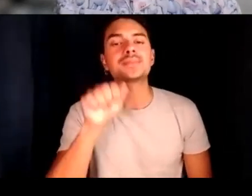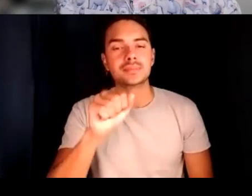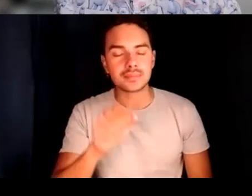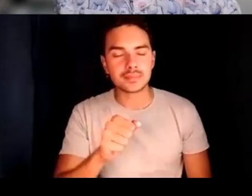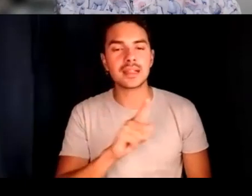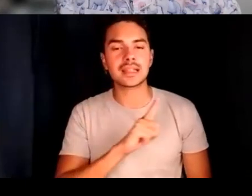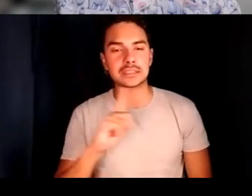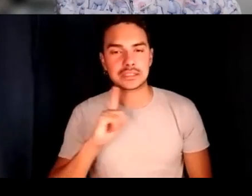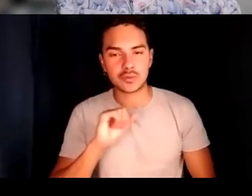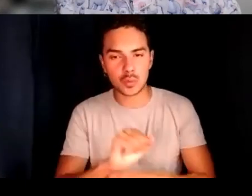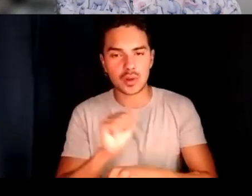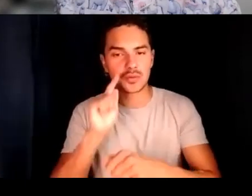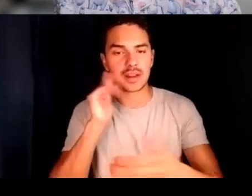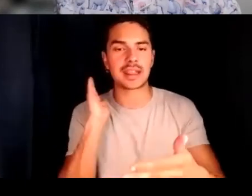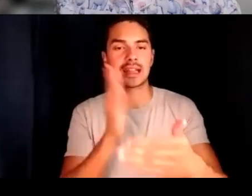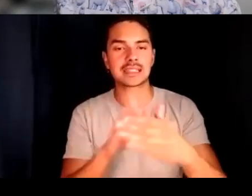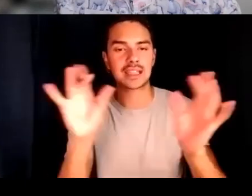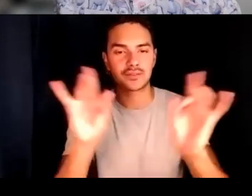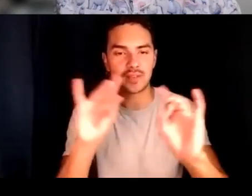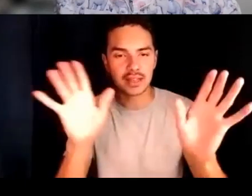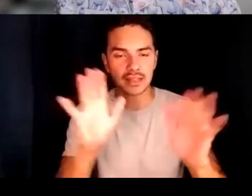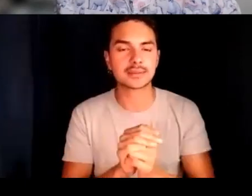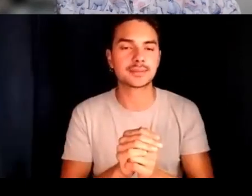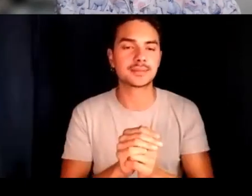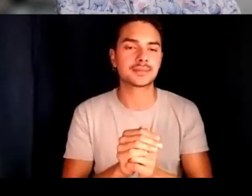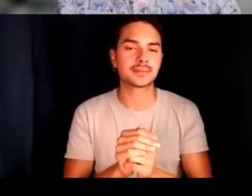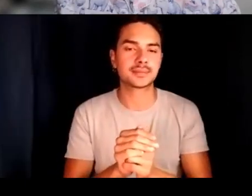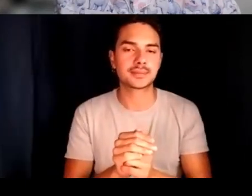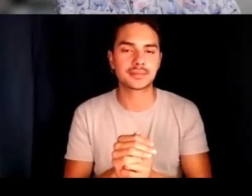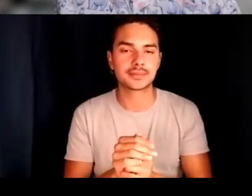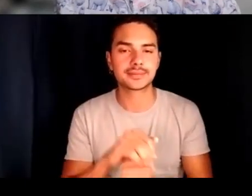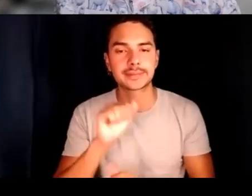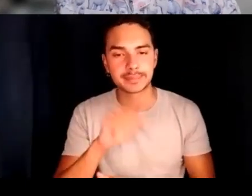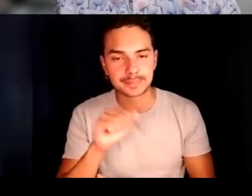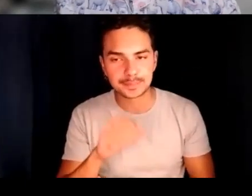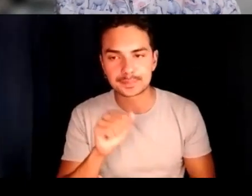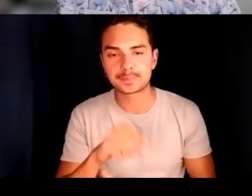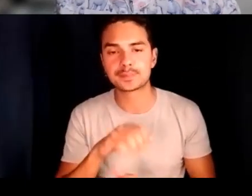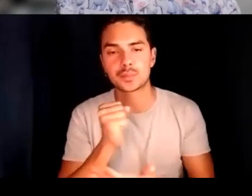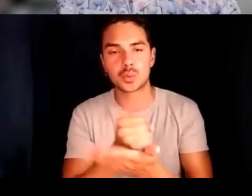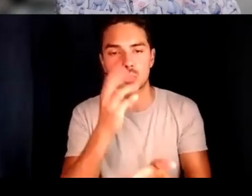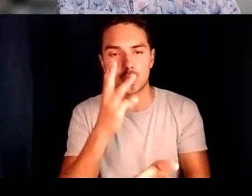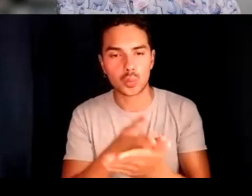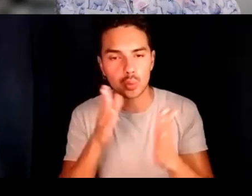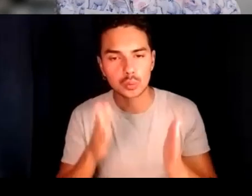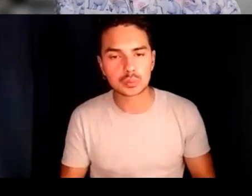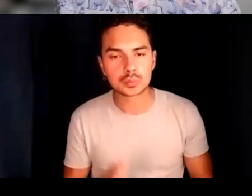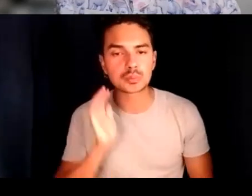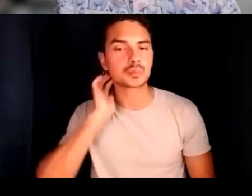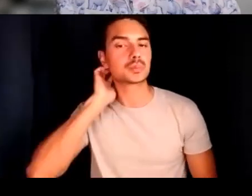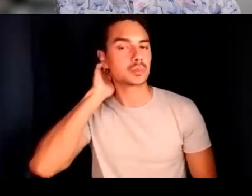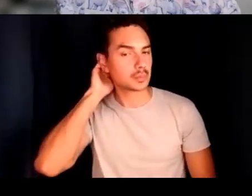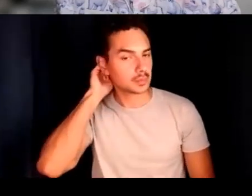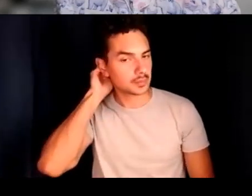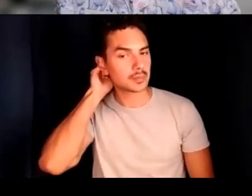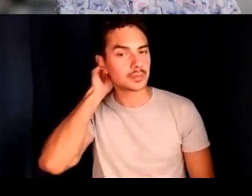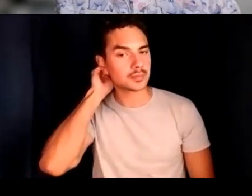And then let's see. One more poll.